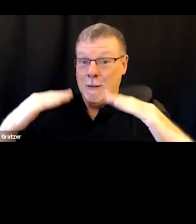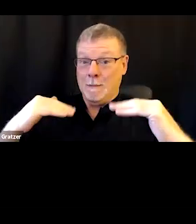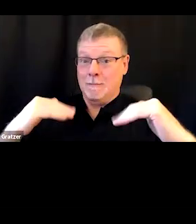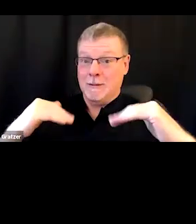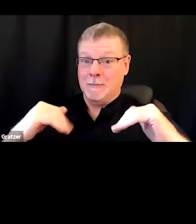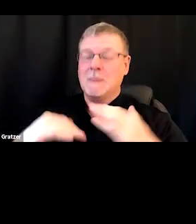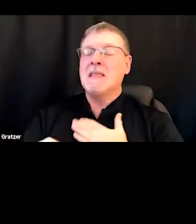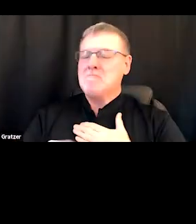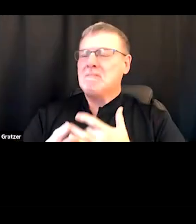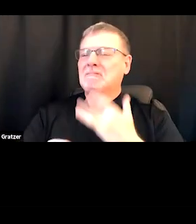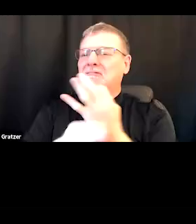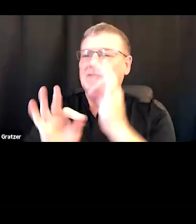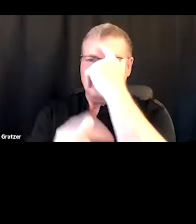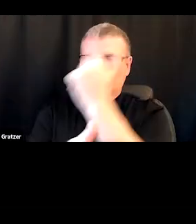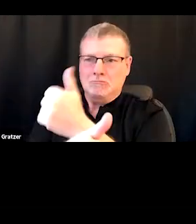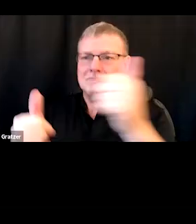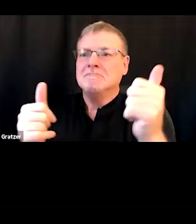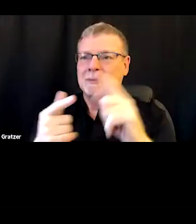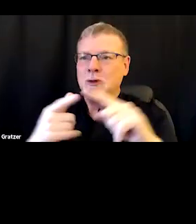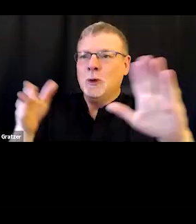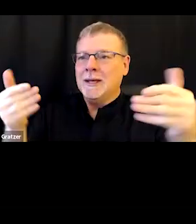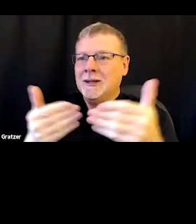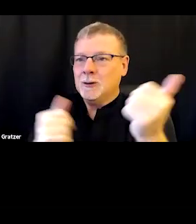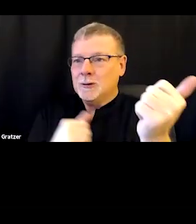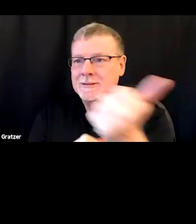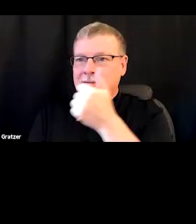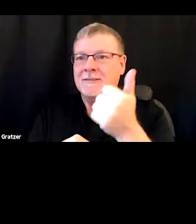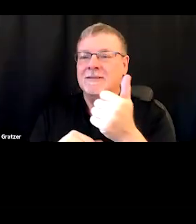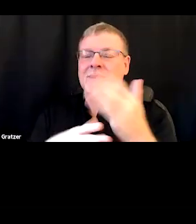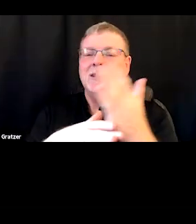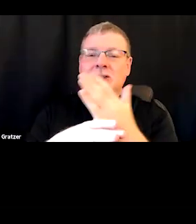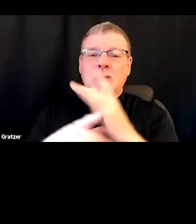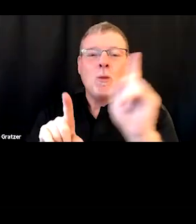Please feel free to use that chat box to introduce yourself and share where you're joining from.